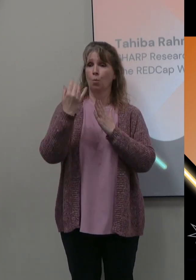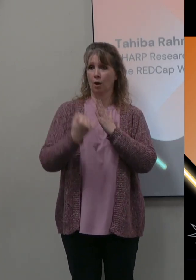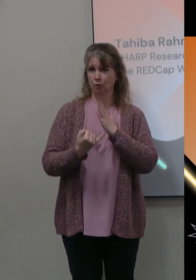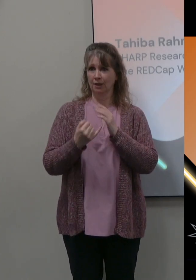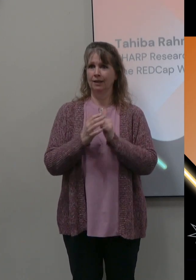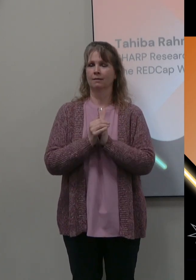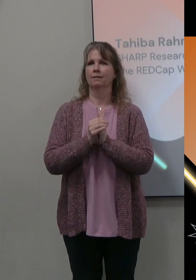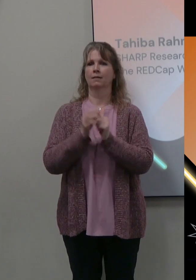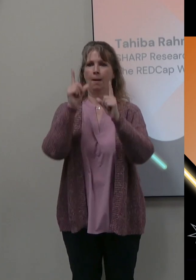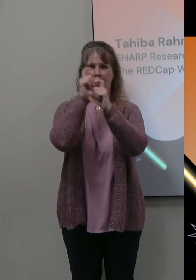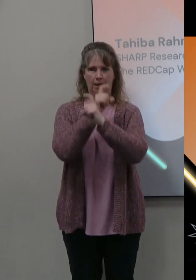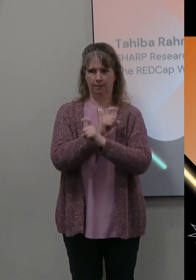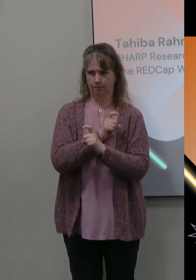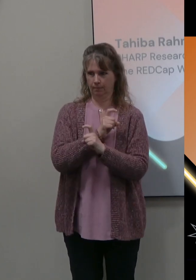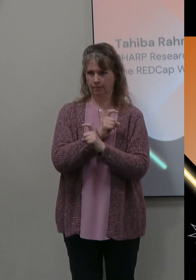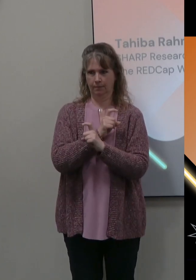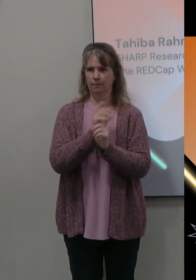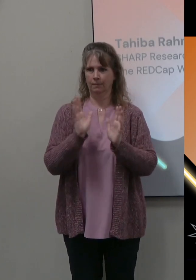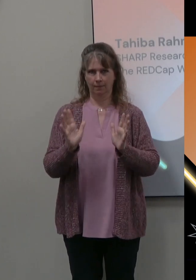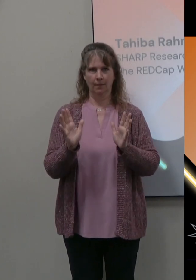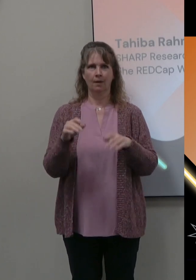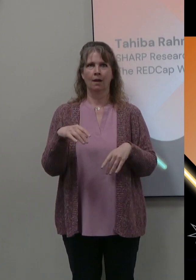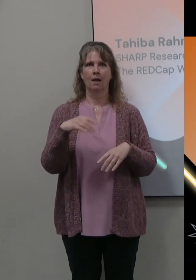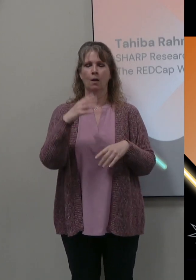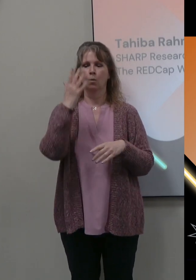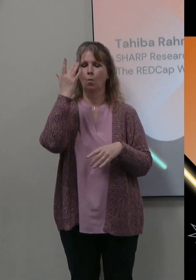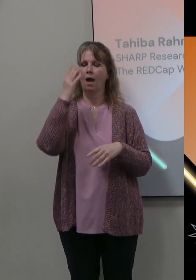And Tahiba's project is a little bit complicated.